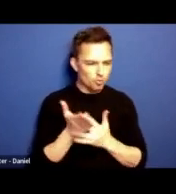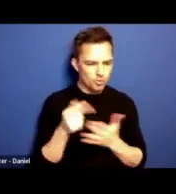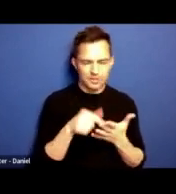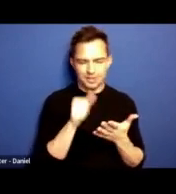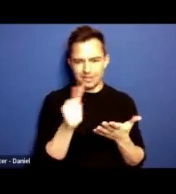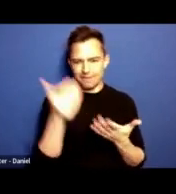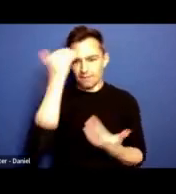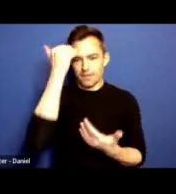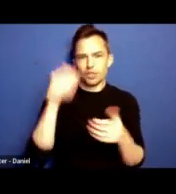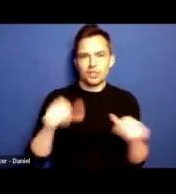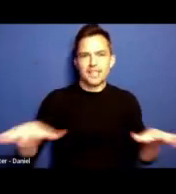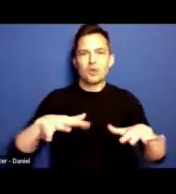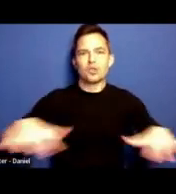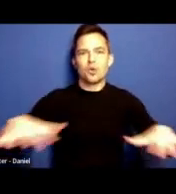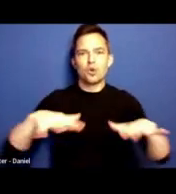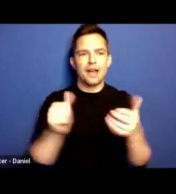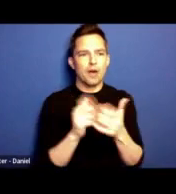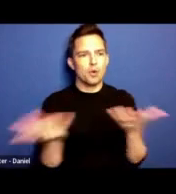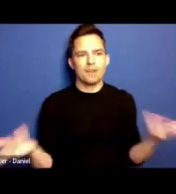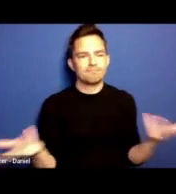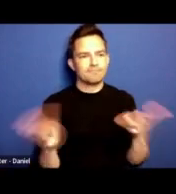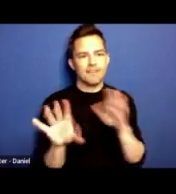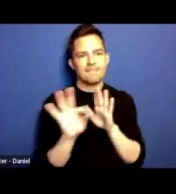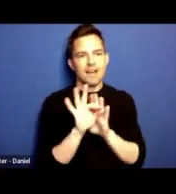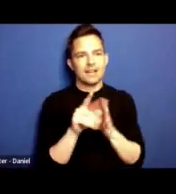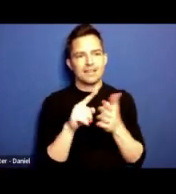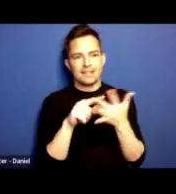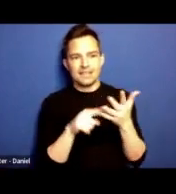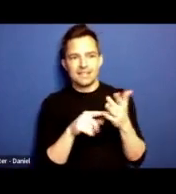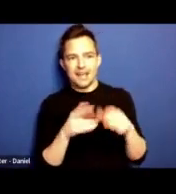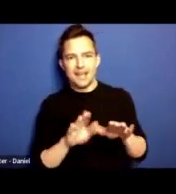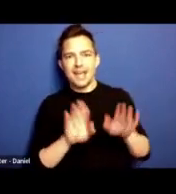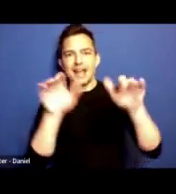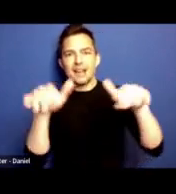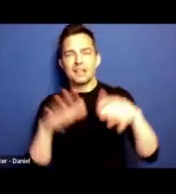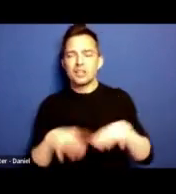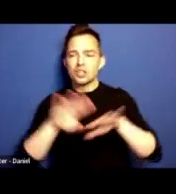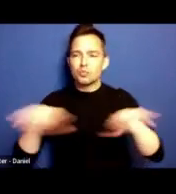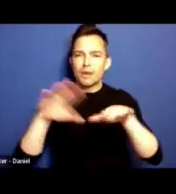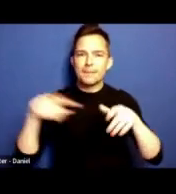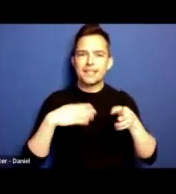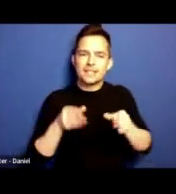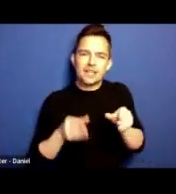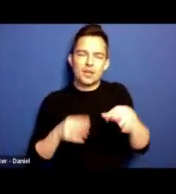territory? How do I find these hills to swim these channels? Because that's what brain injury